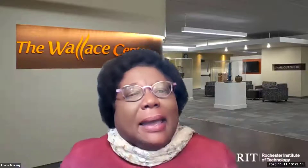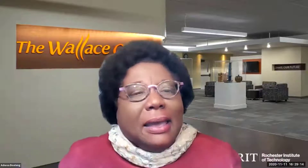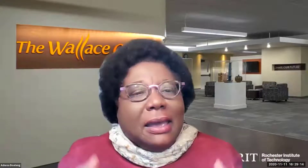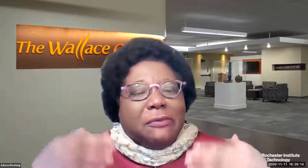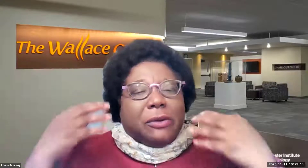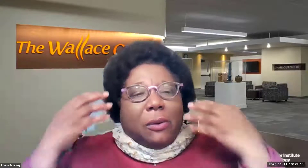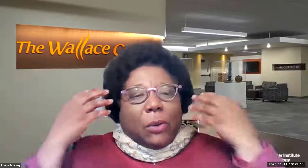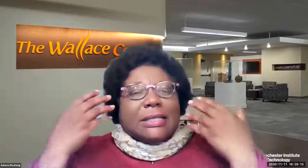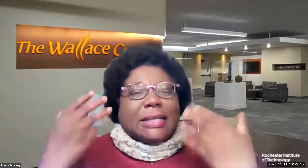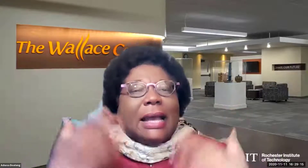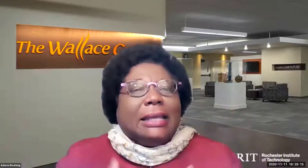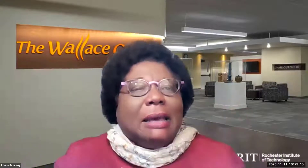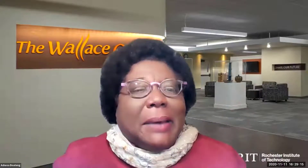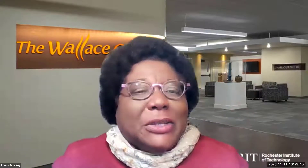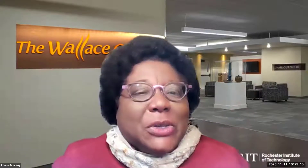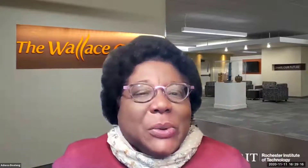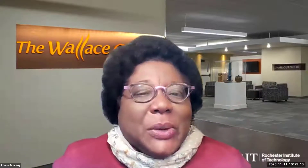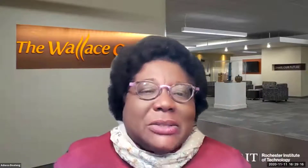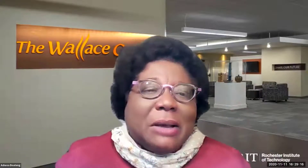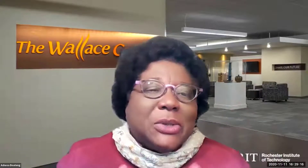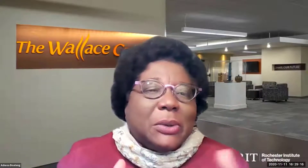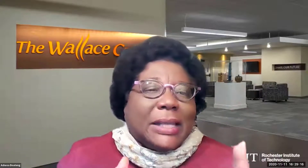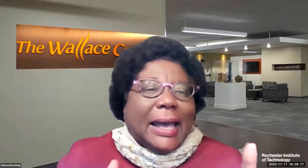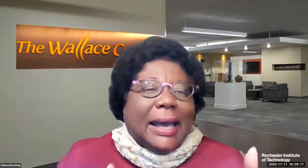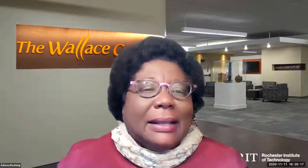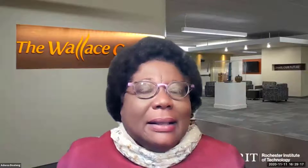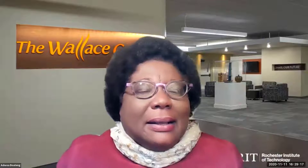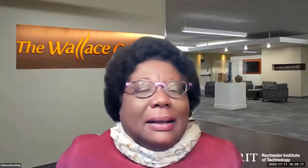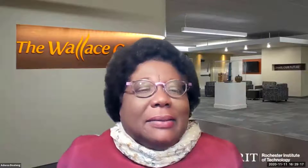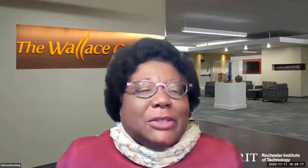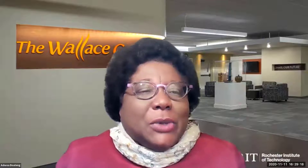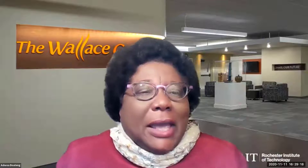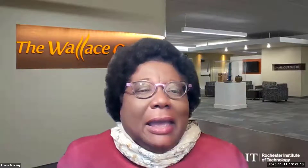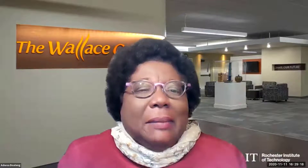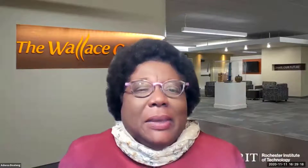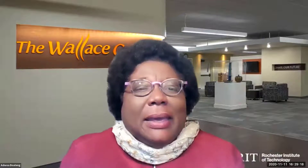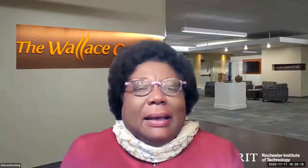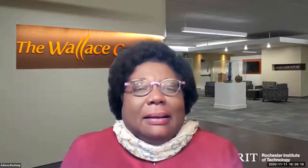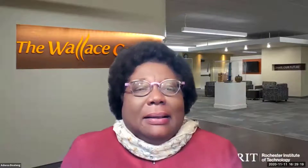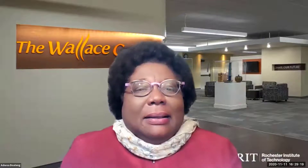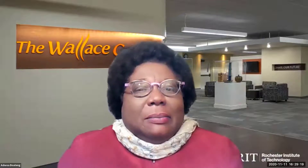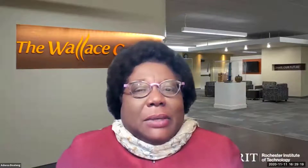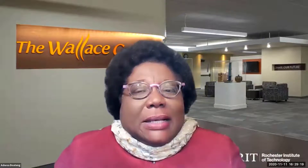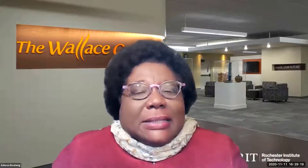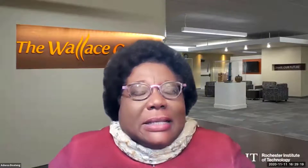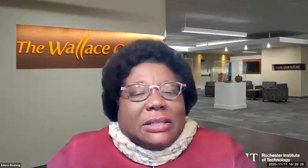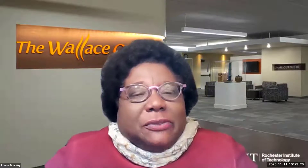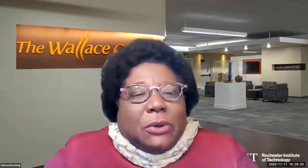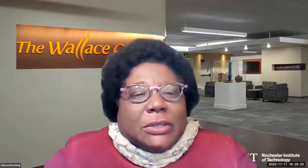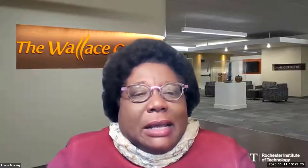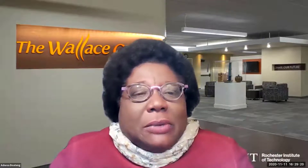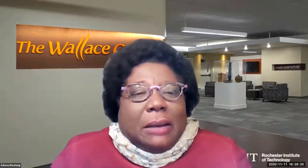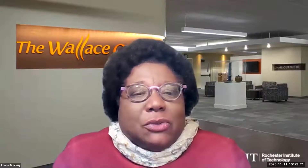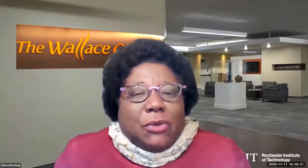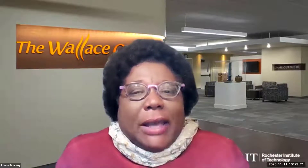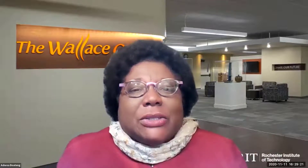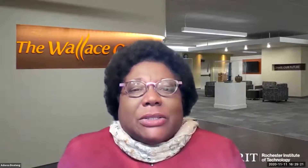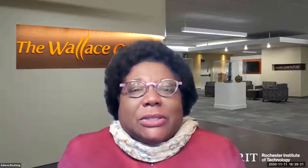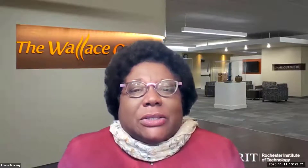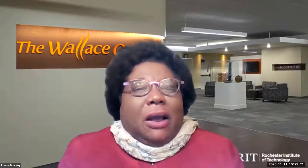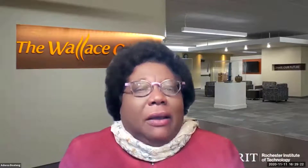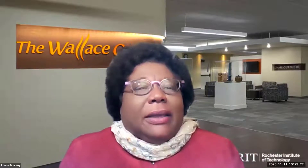take a step back and figure out what exactly am I doing so I'm so glad that you came. Yeah, because that's the folks that I'm trying to target.